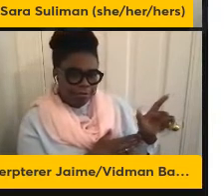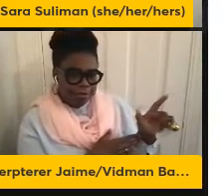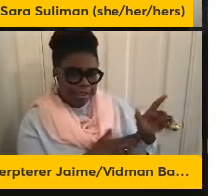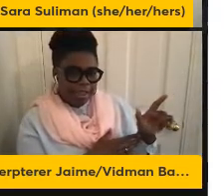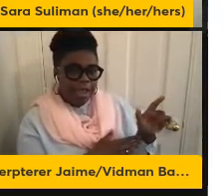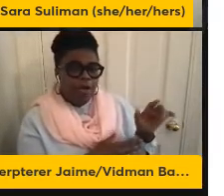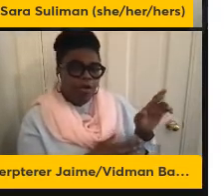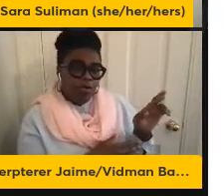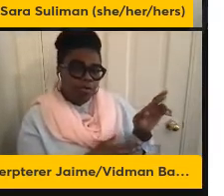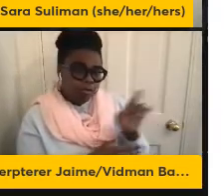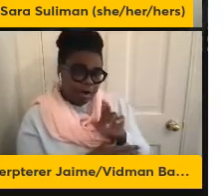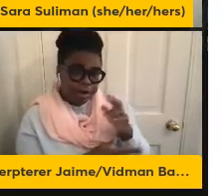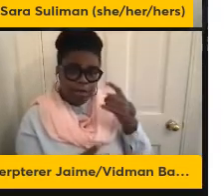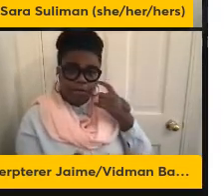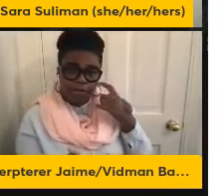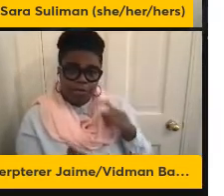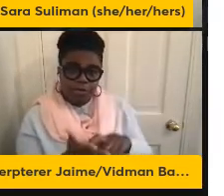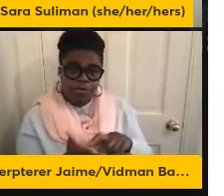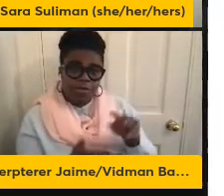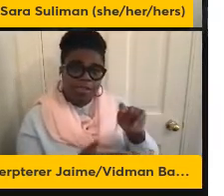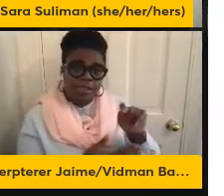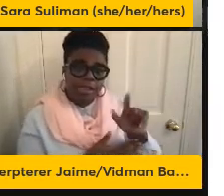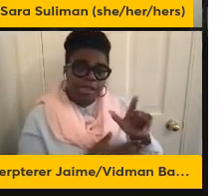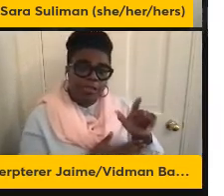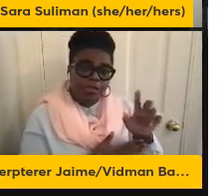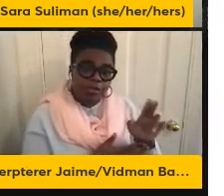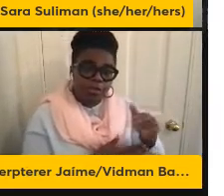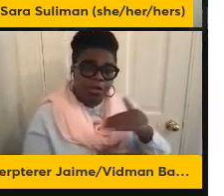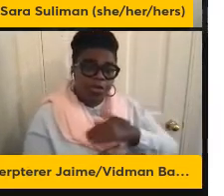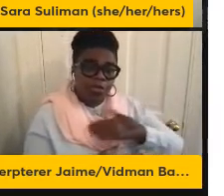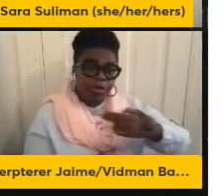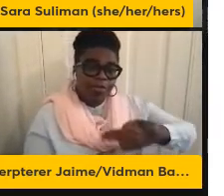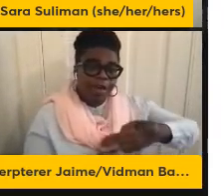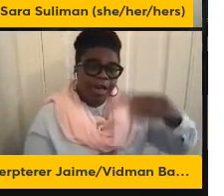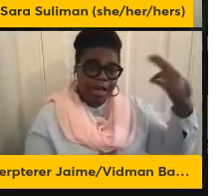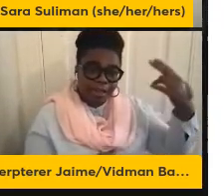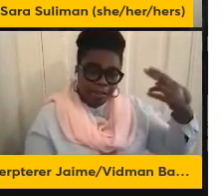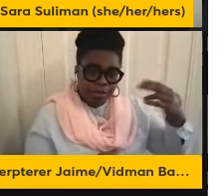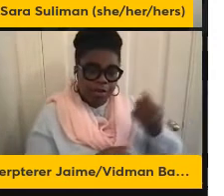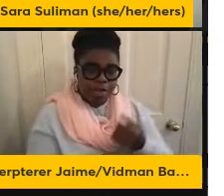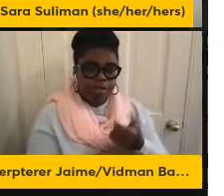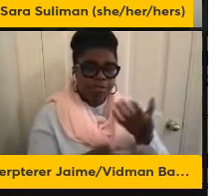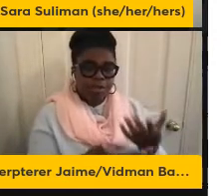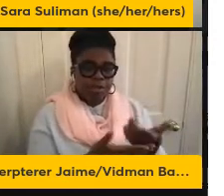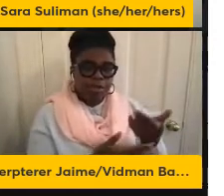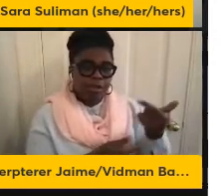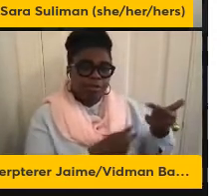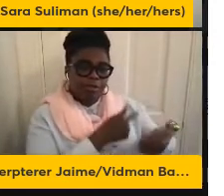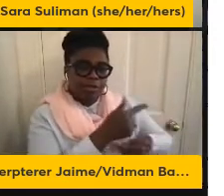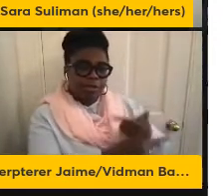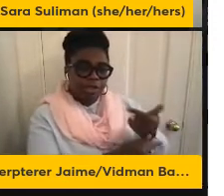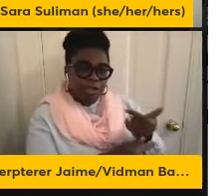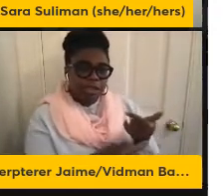that if you have a T allele, then you have a higher expression of your gene of interest. And this could be due to disruption of